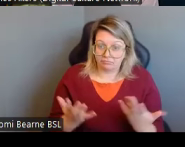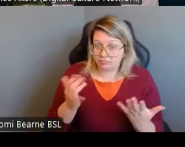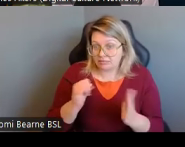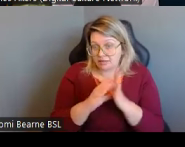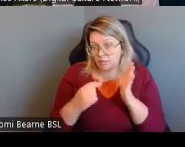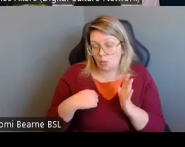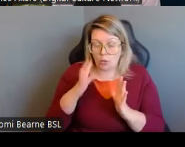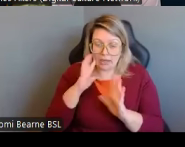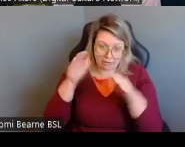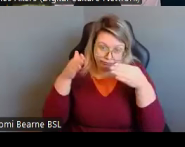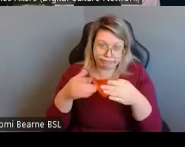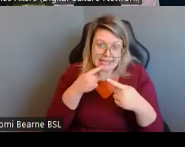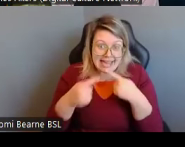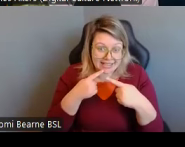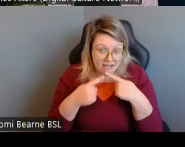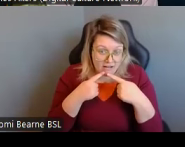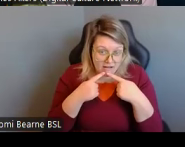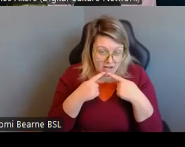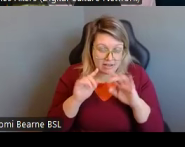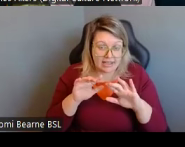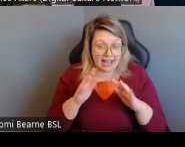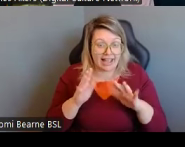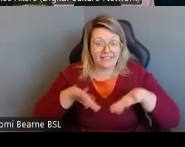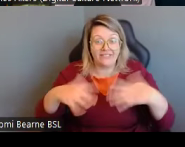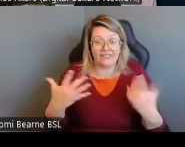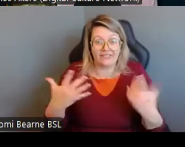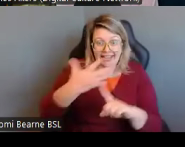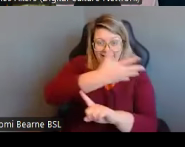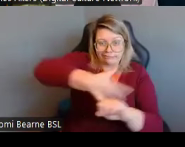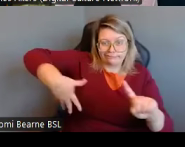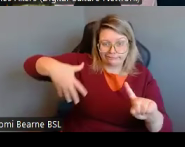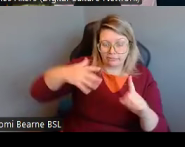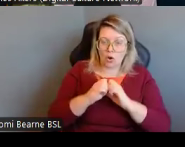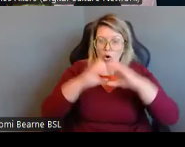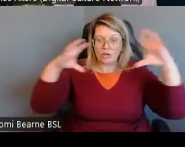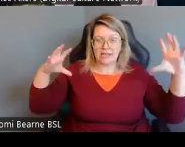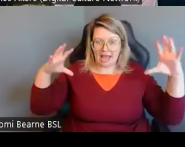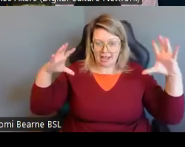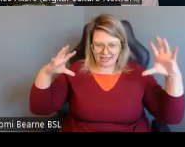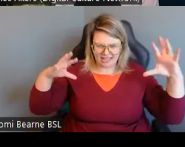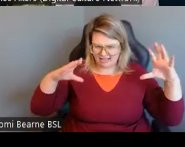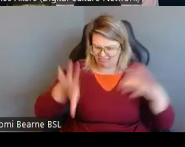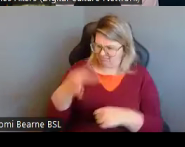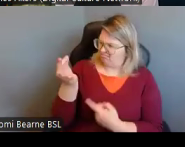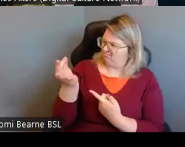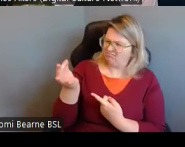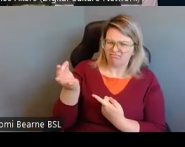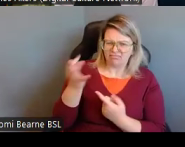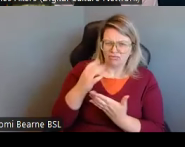without the context around it, it can be very isolating, and it won't tell the full picture of what's going on.